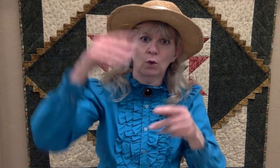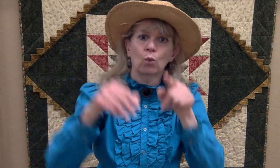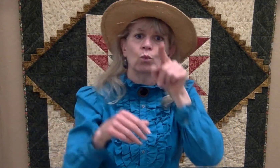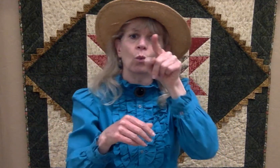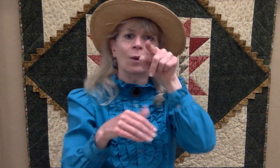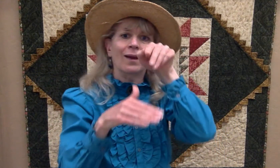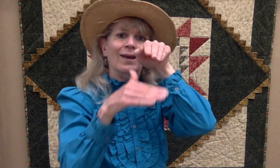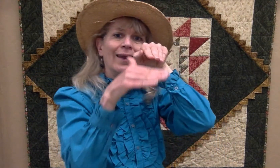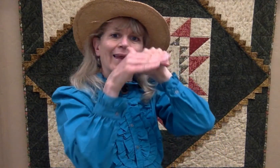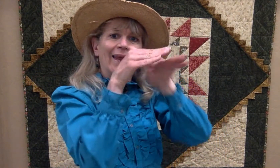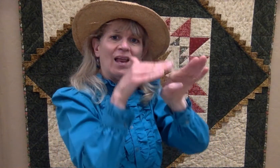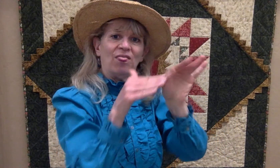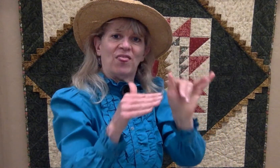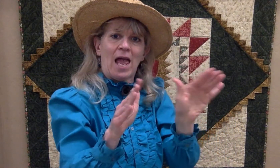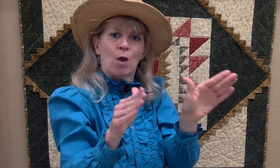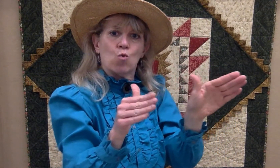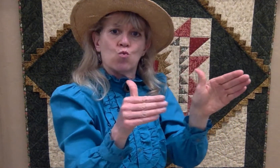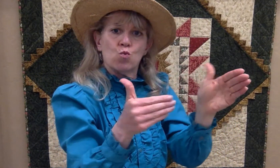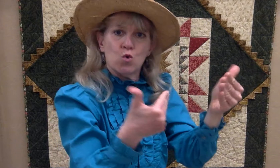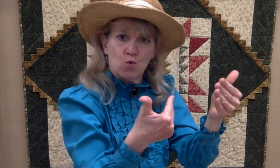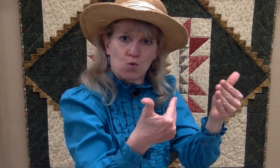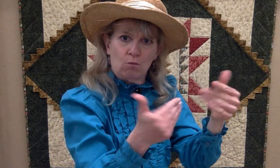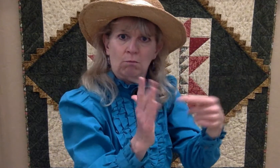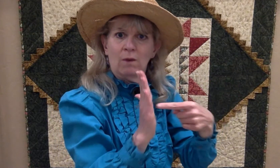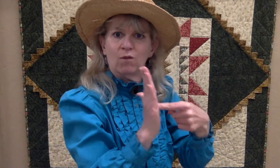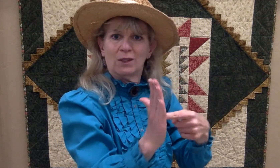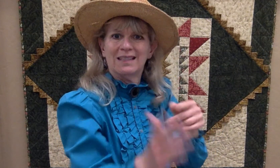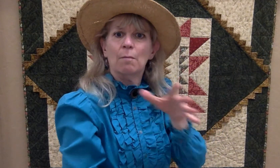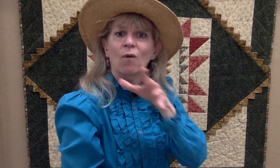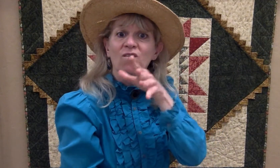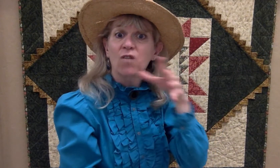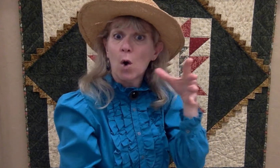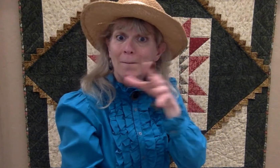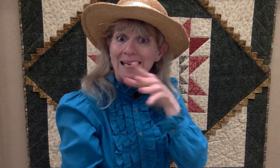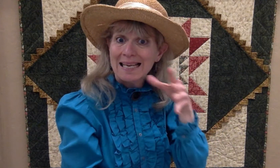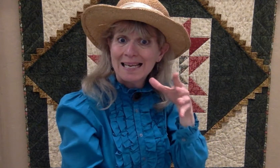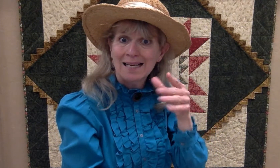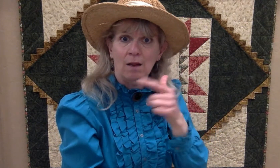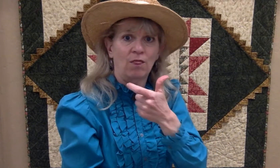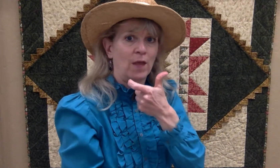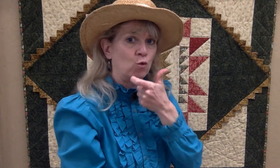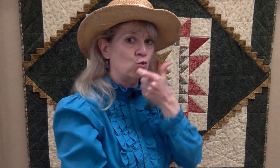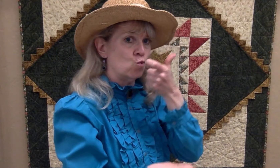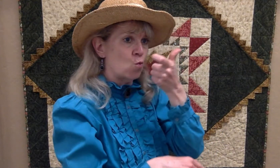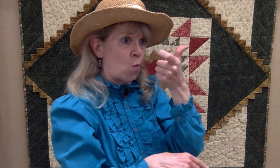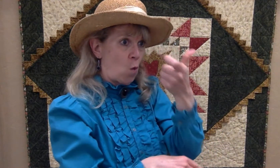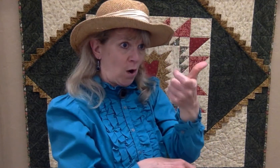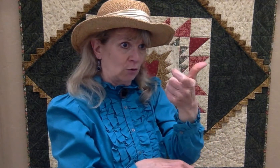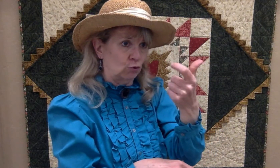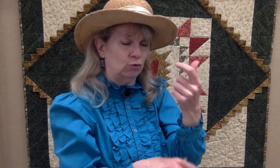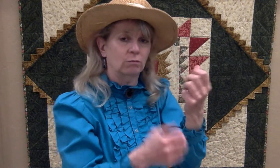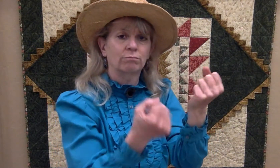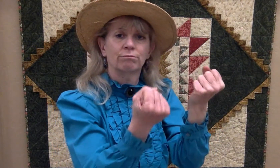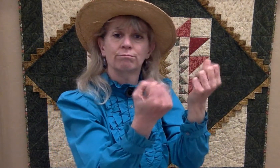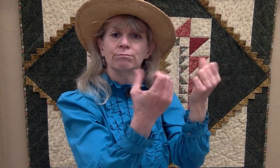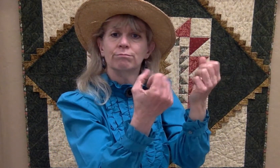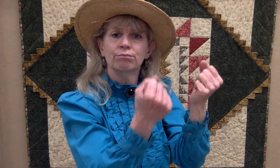So, you go into one room, like farming, you watch as it is explained in sign language,